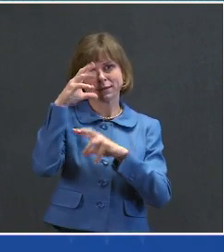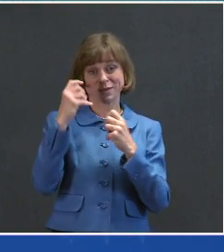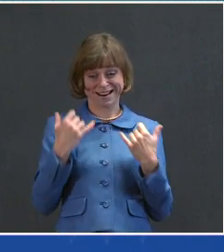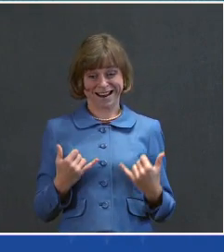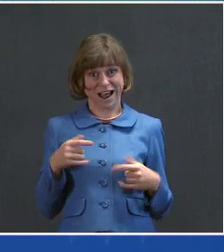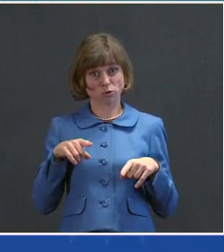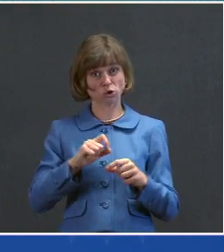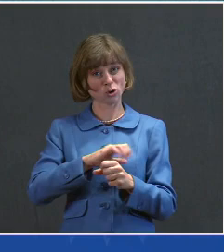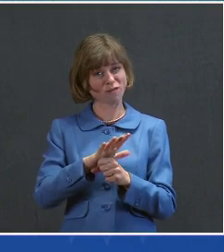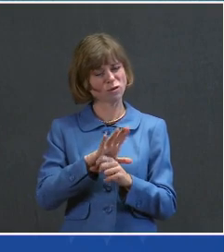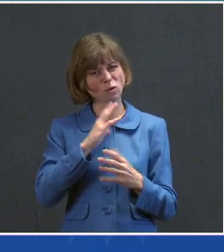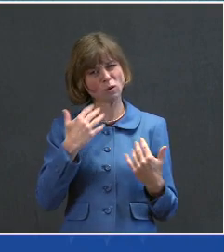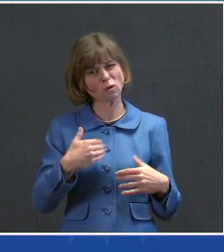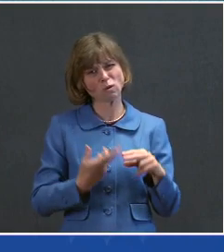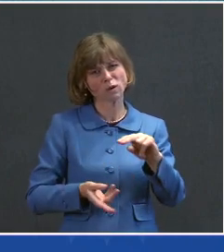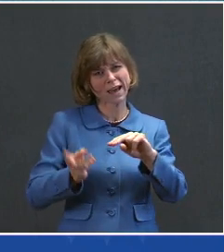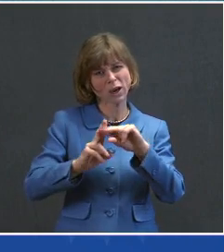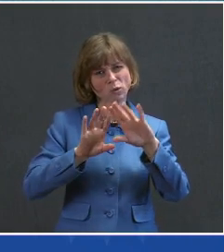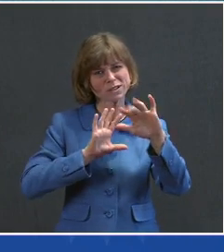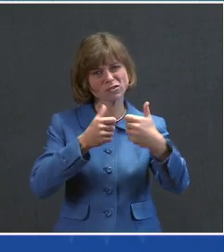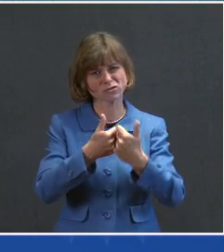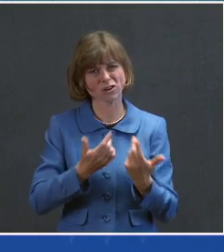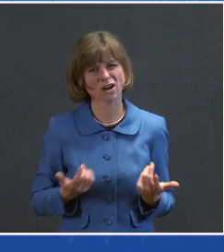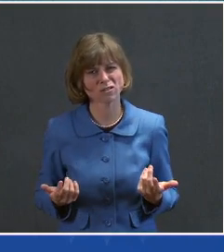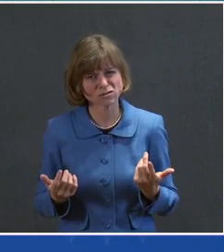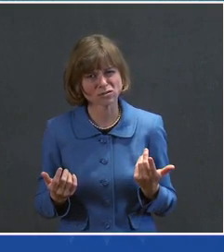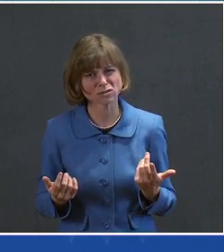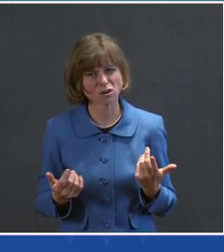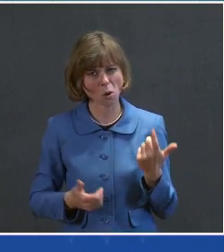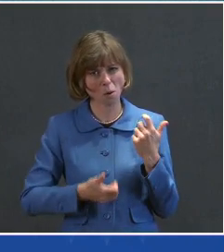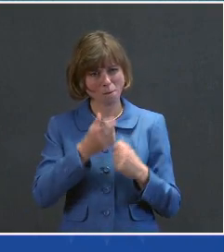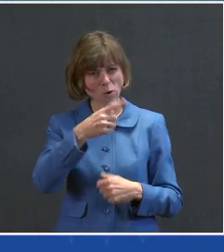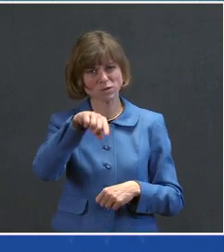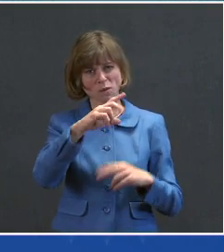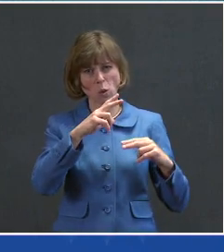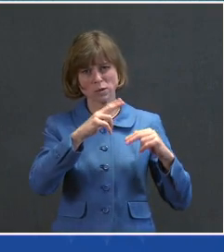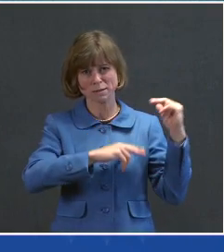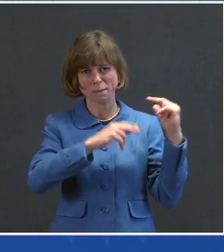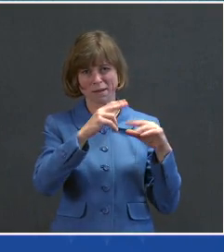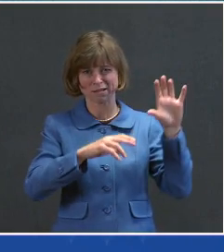that is even more challenging because most of these facilities are at 40 percent capacity,